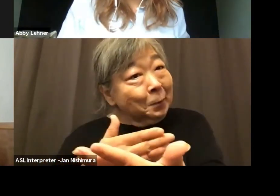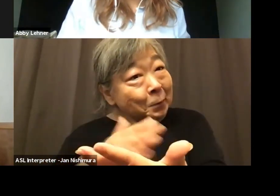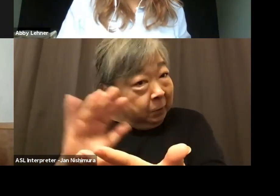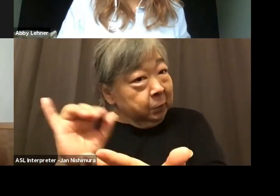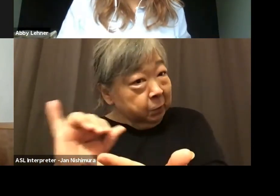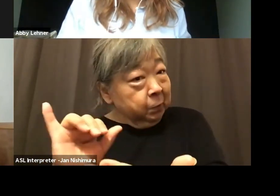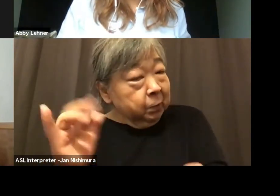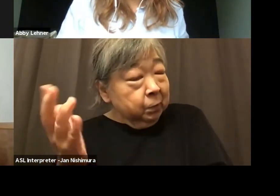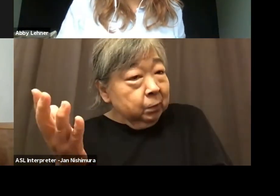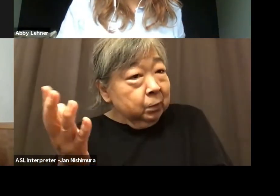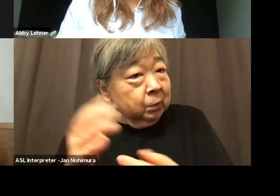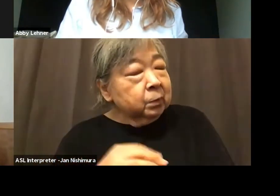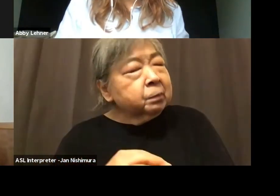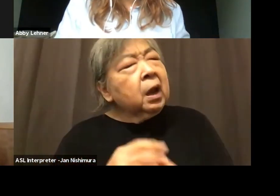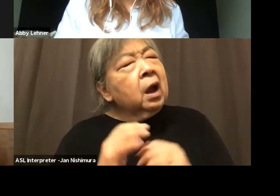Yes.